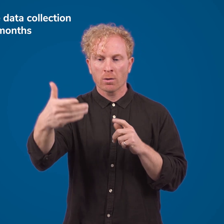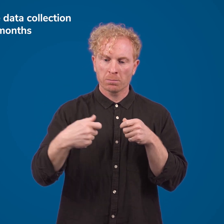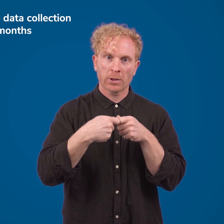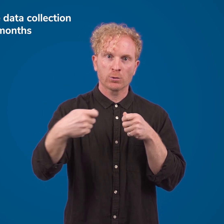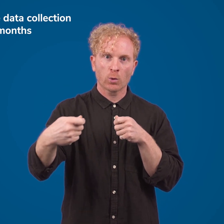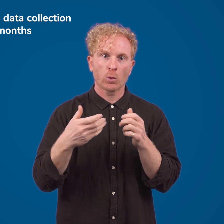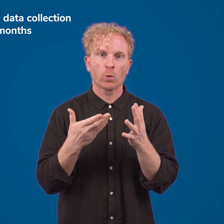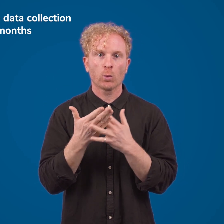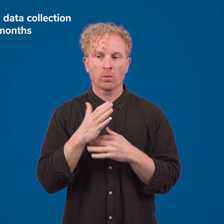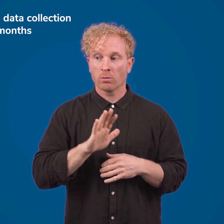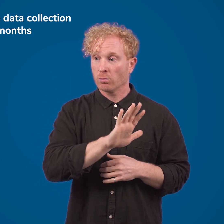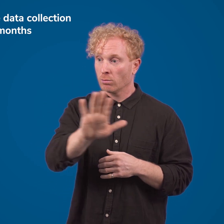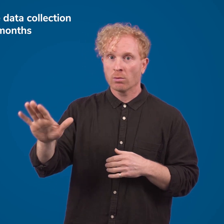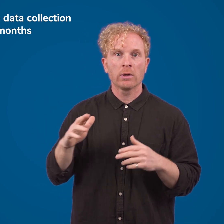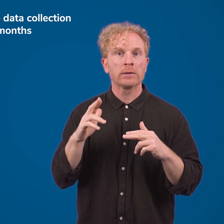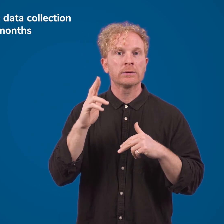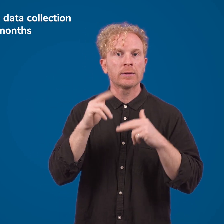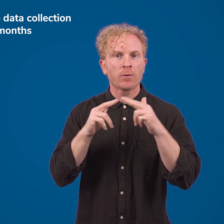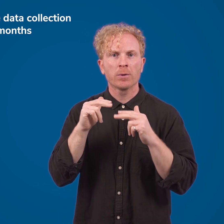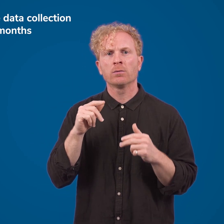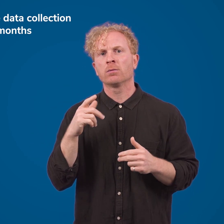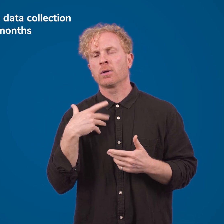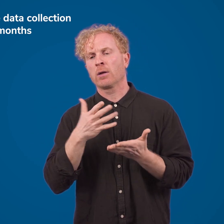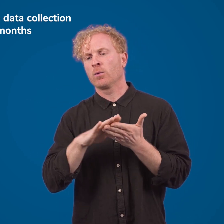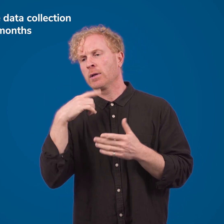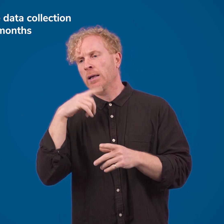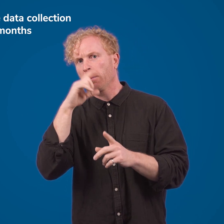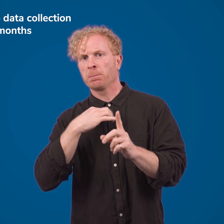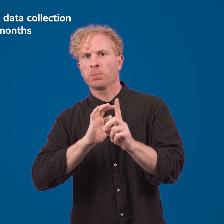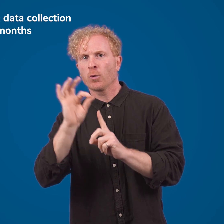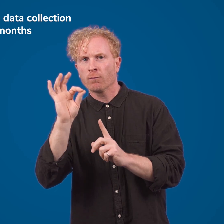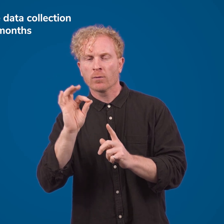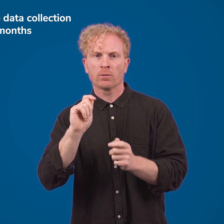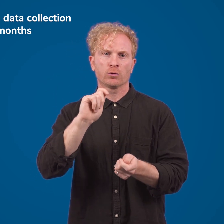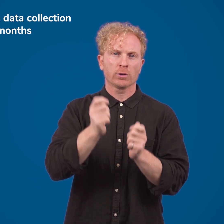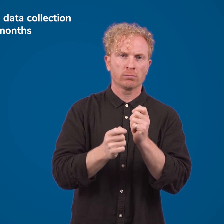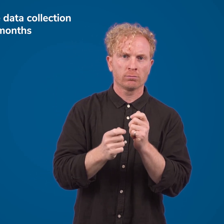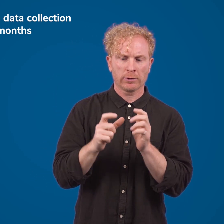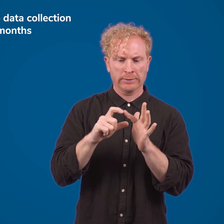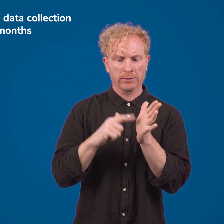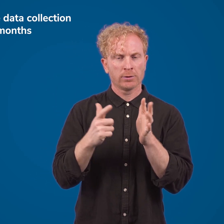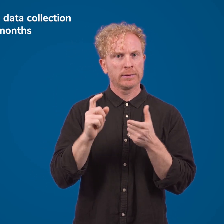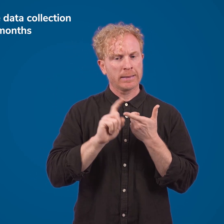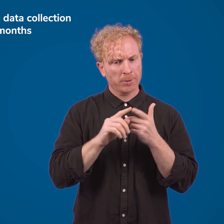development of enhanced and consistent data collection and